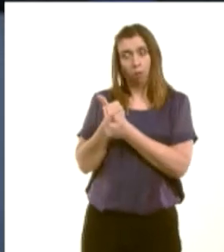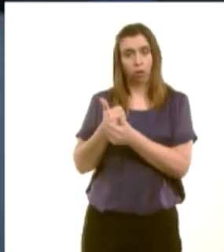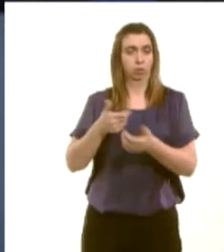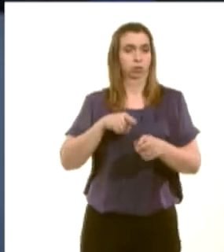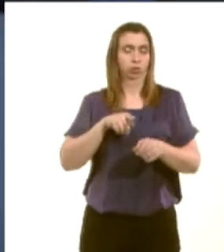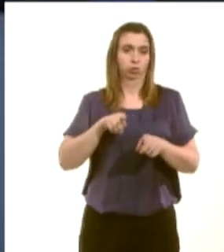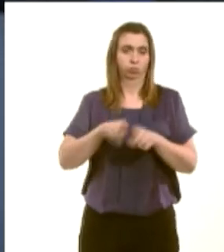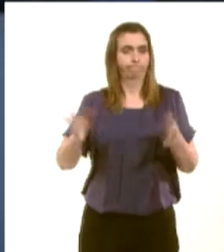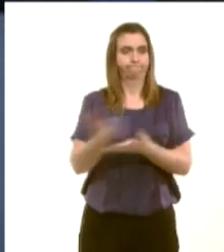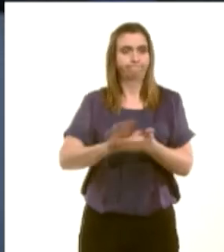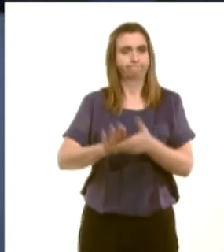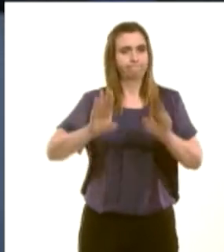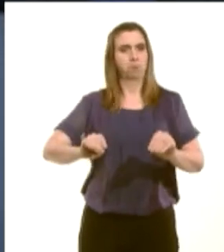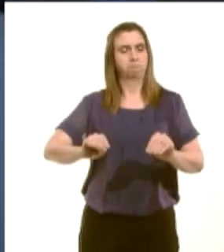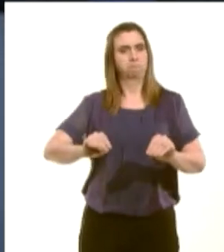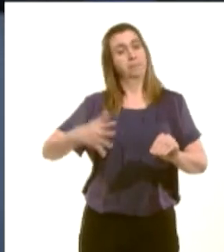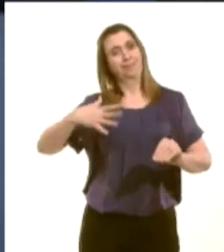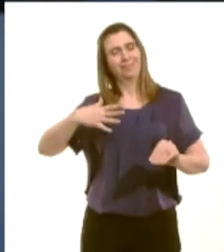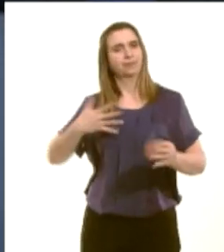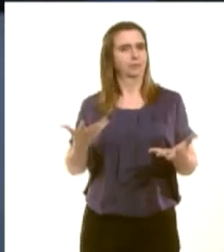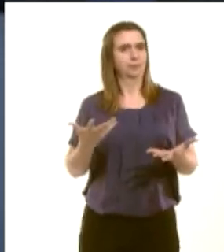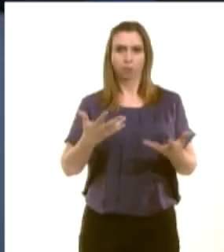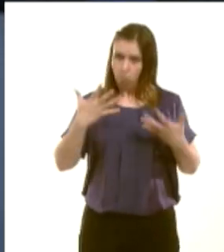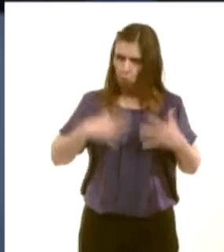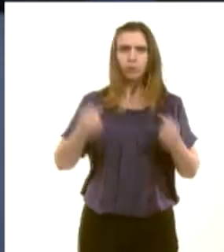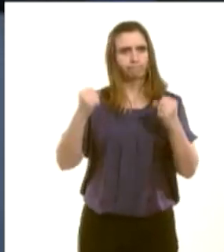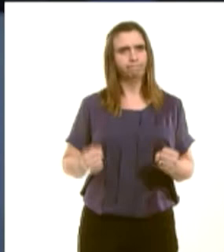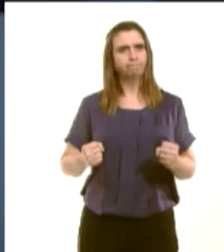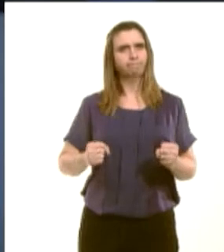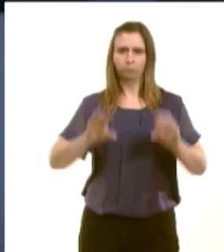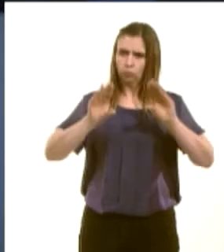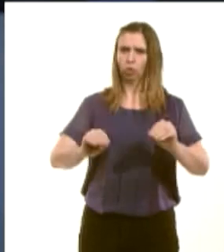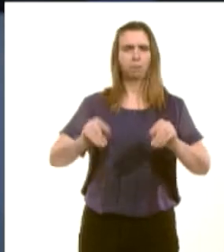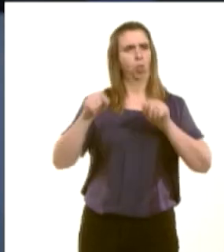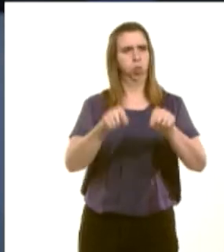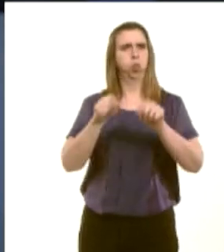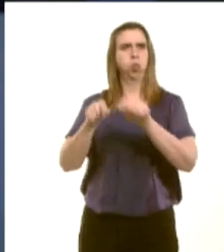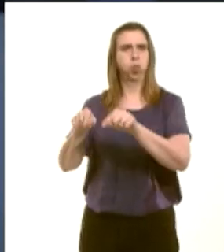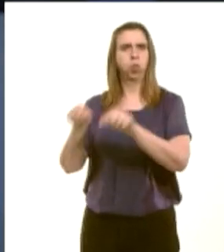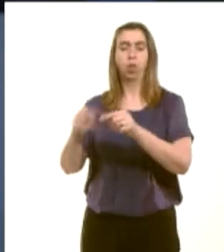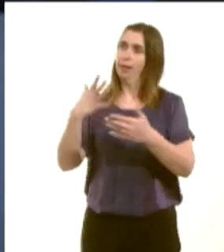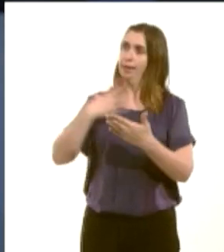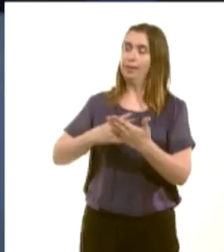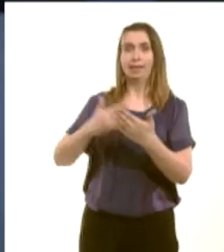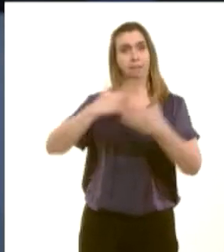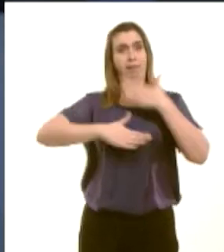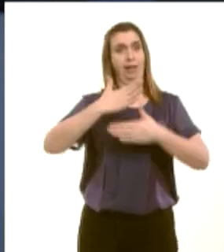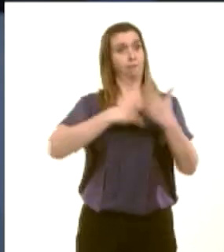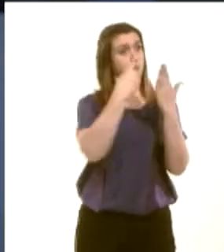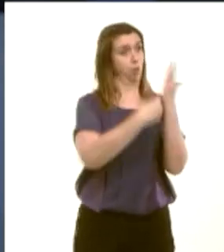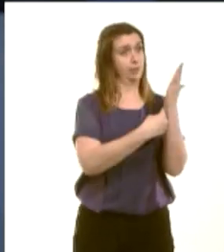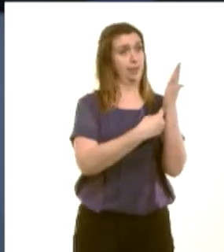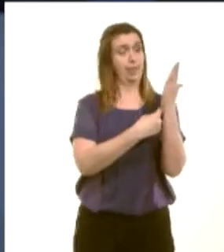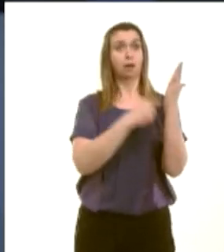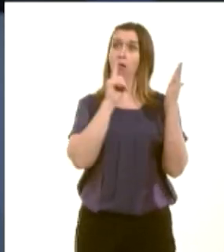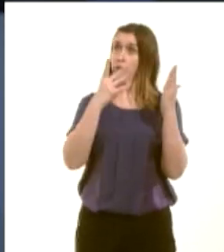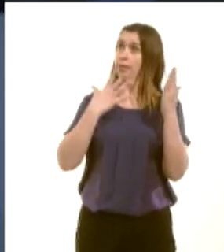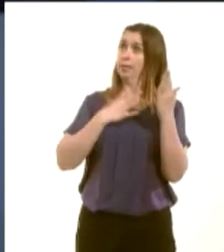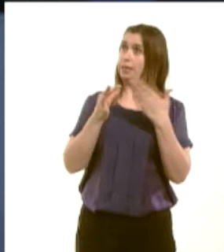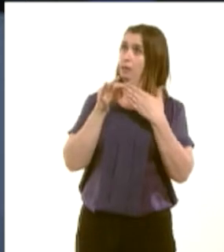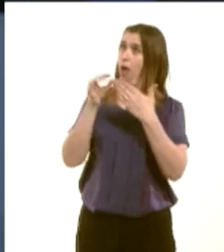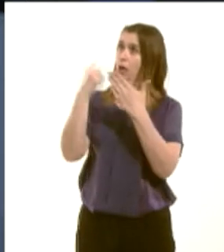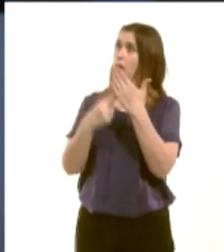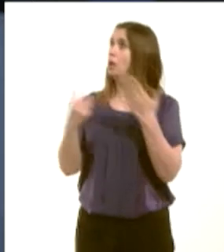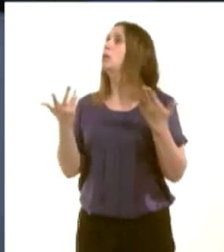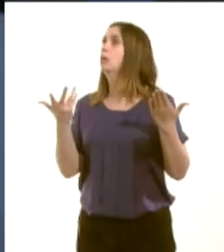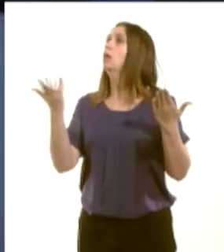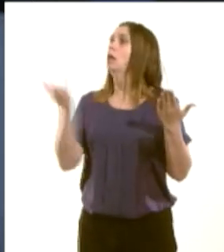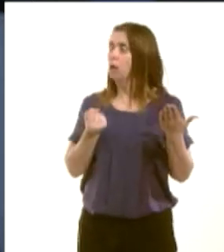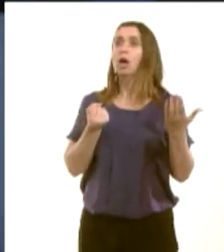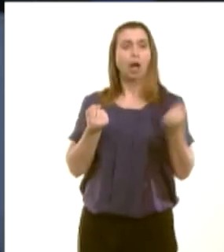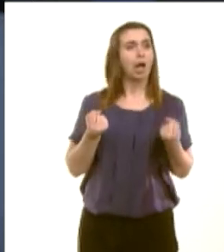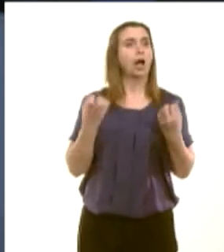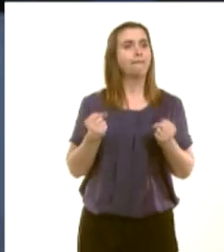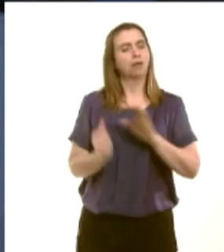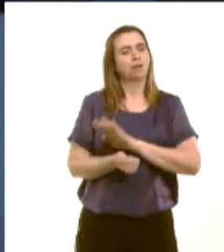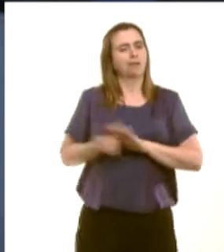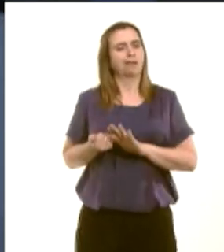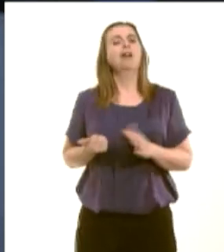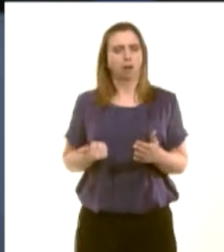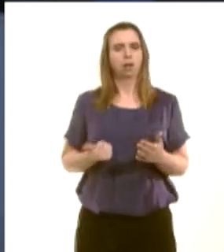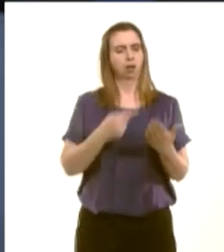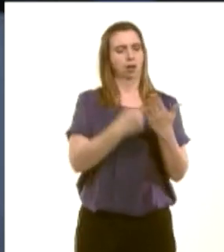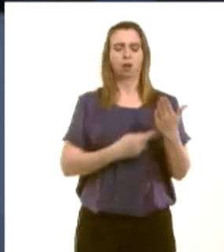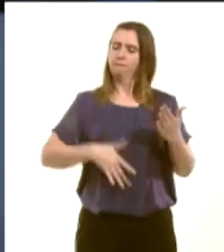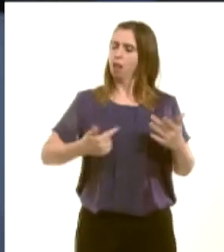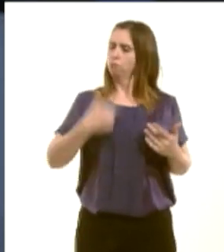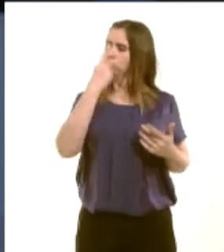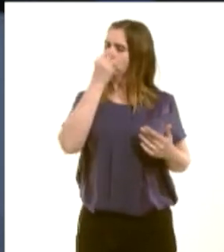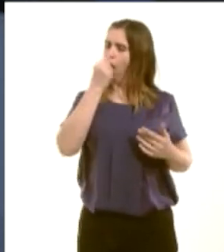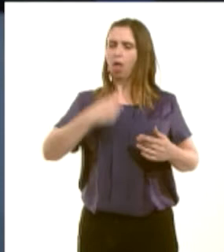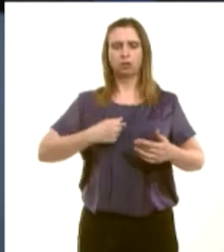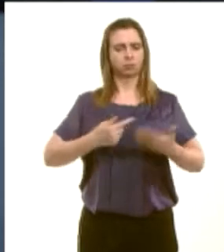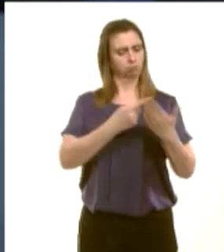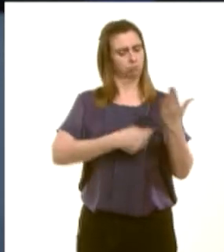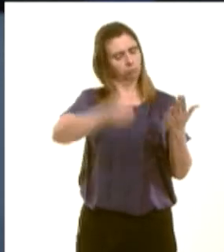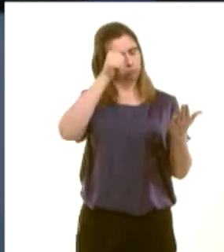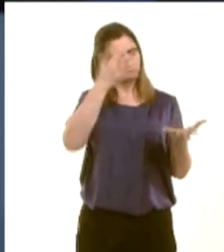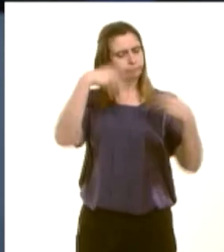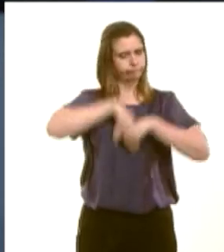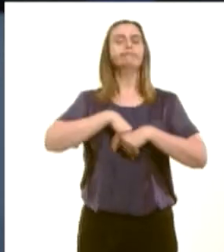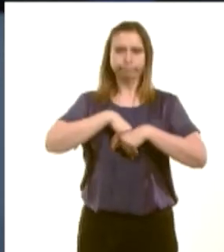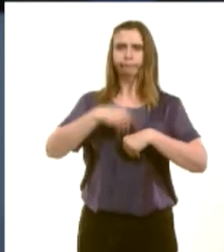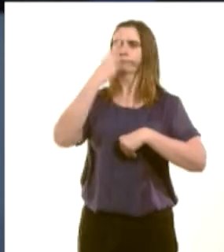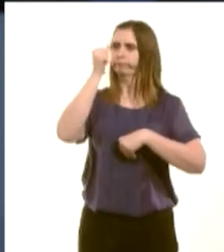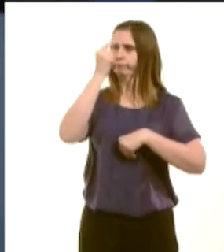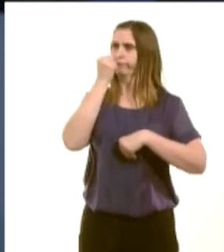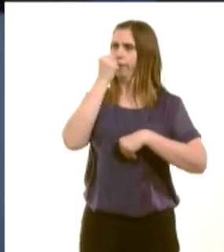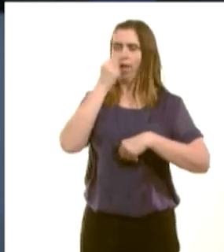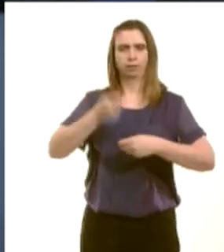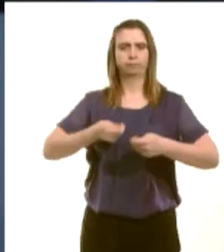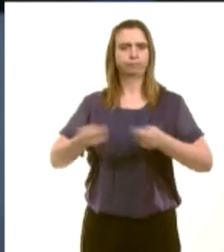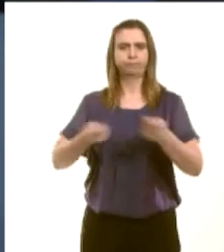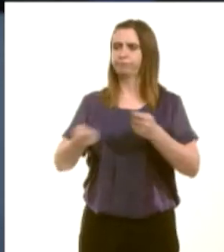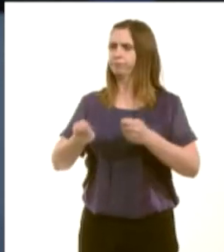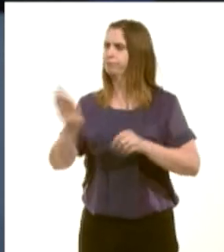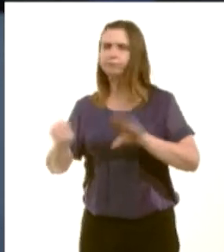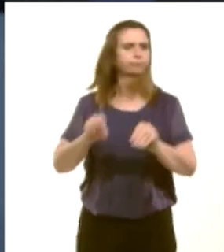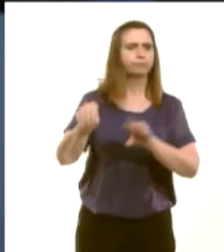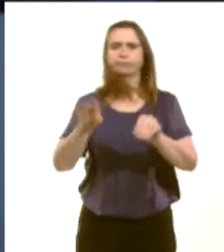to have policies